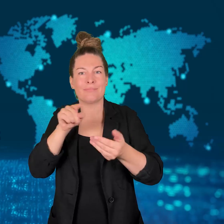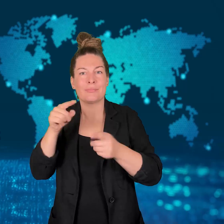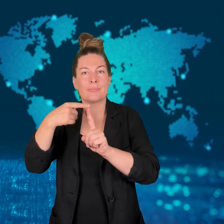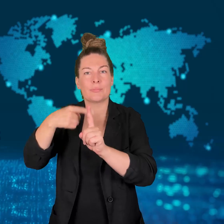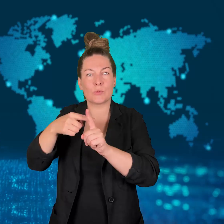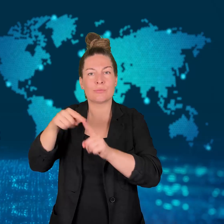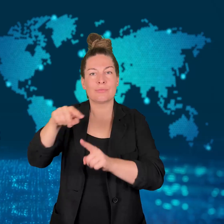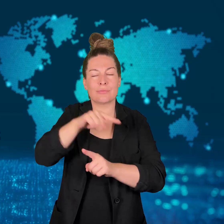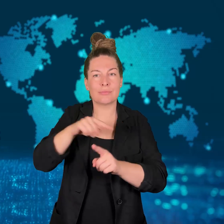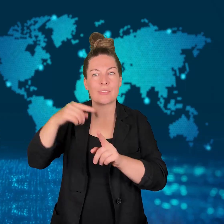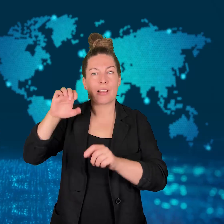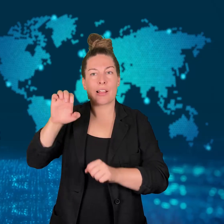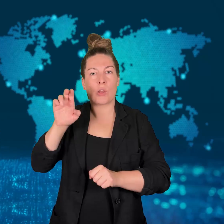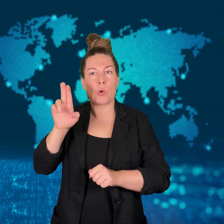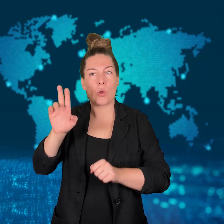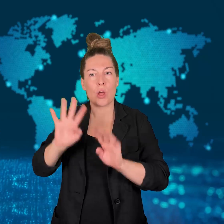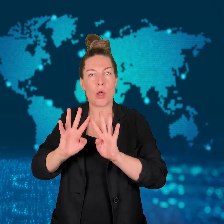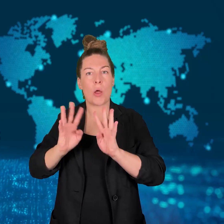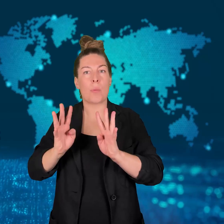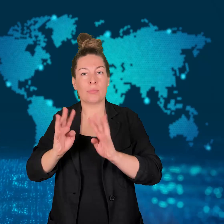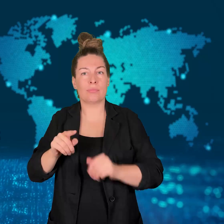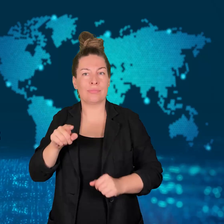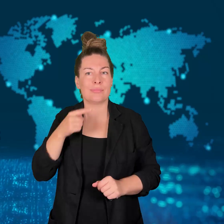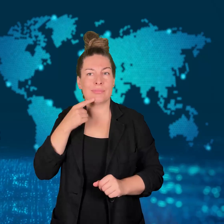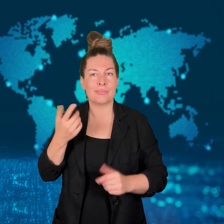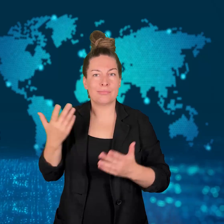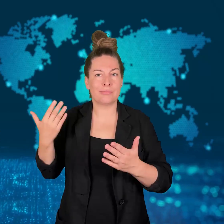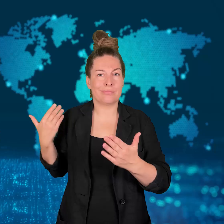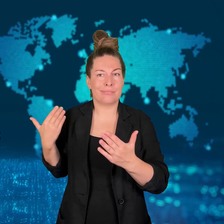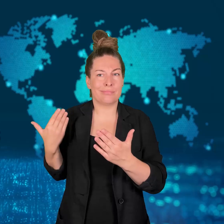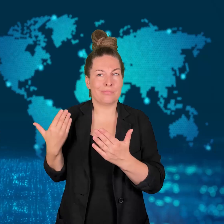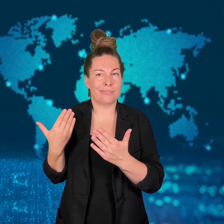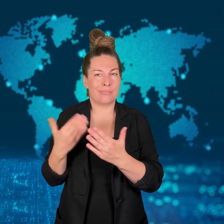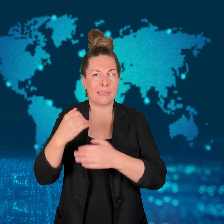been notified of the measures.